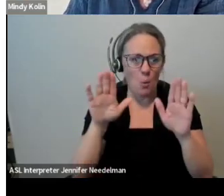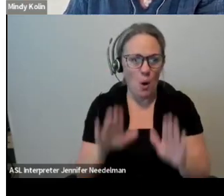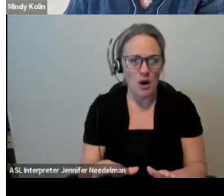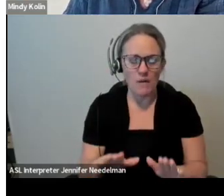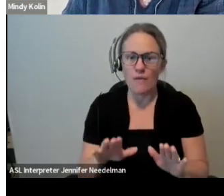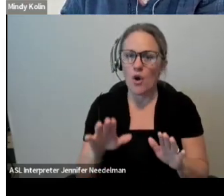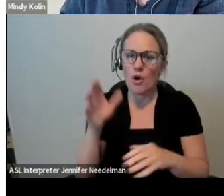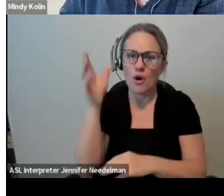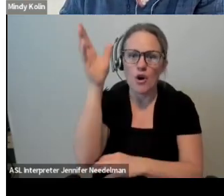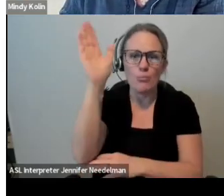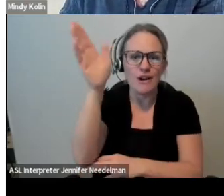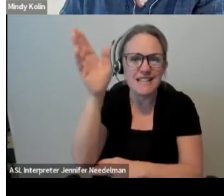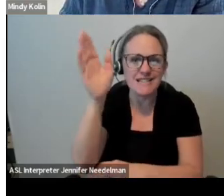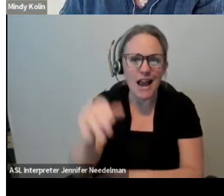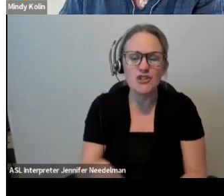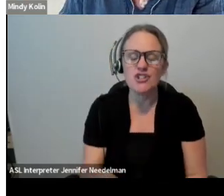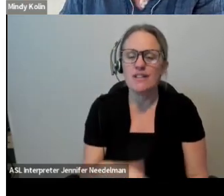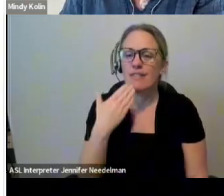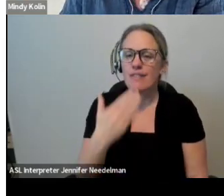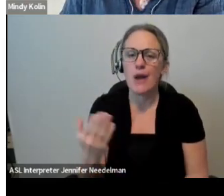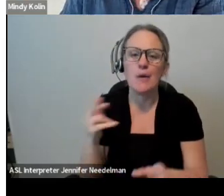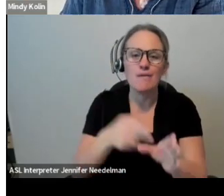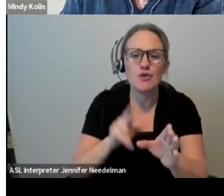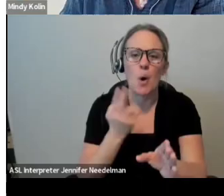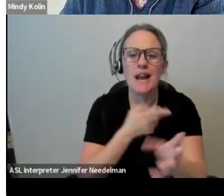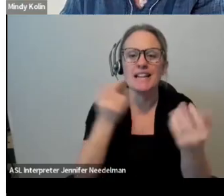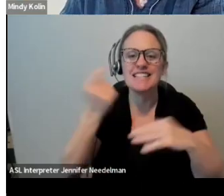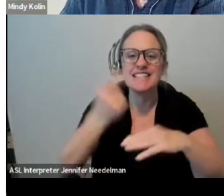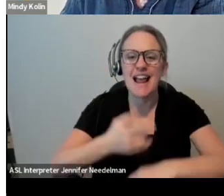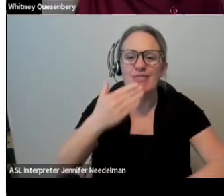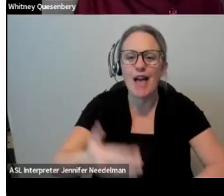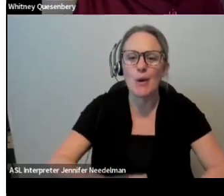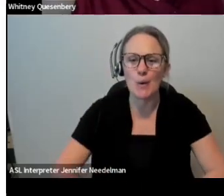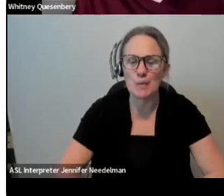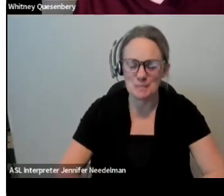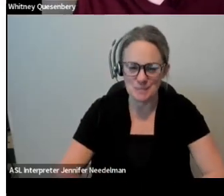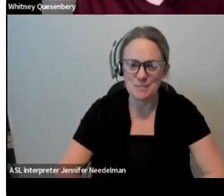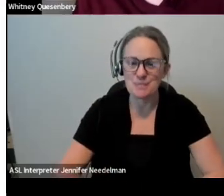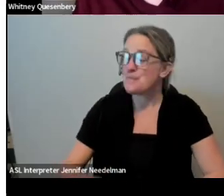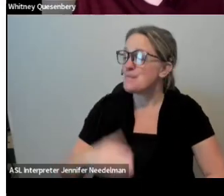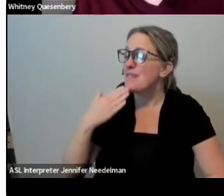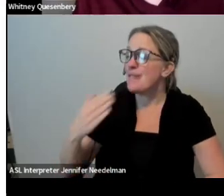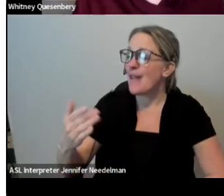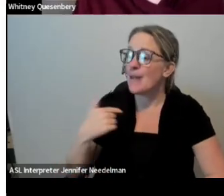We're so appreciative that you joined us today, so thank you so much. Thank you so much. I'm so glad you were here.